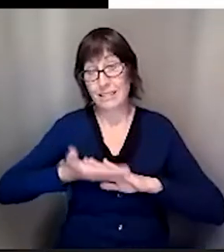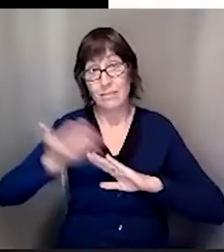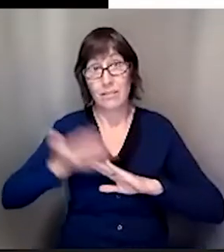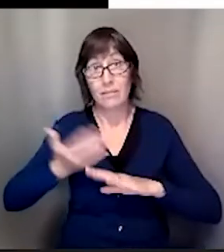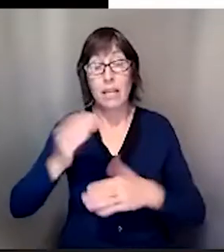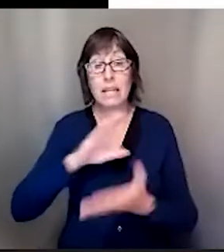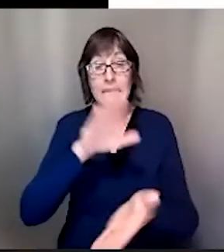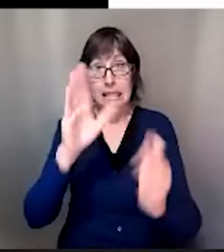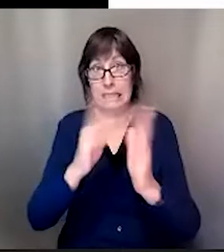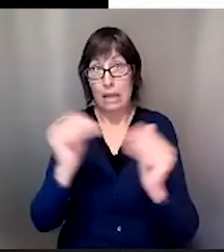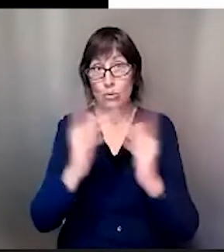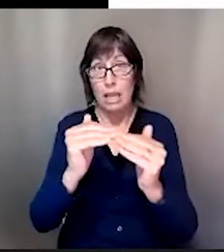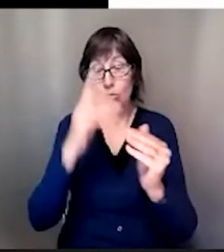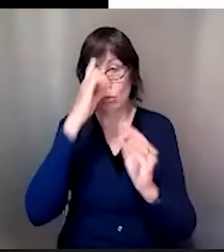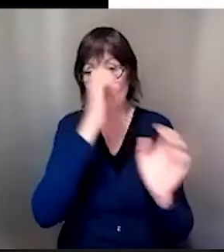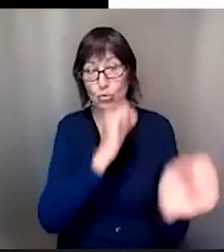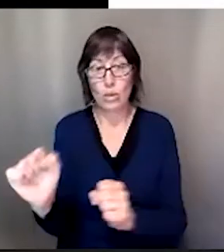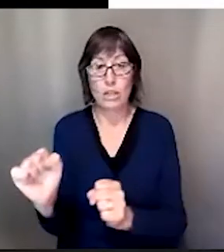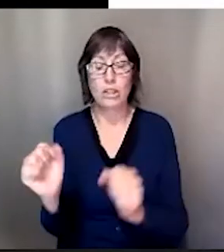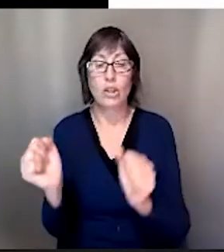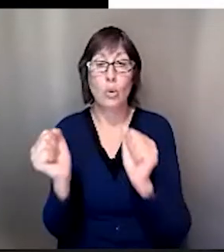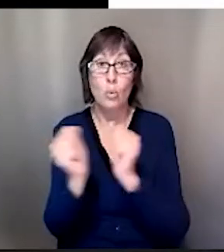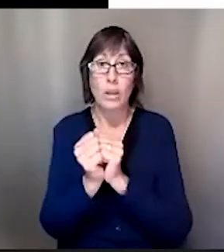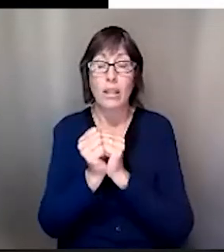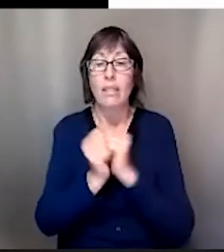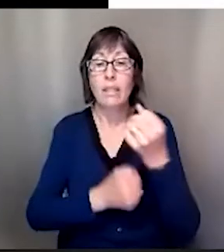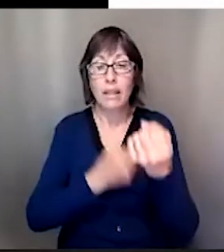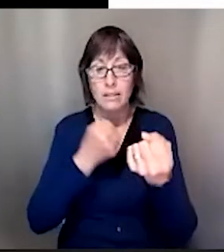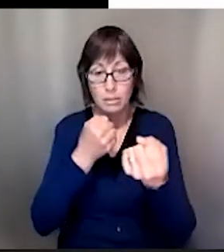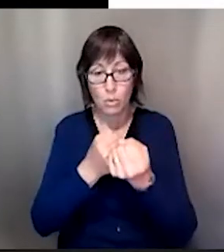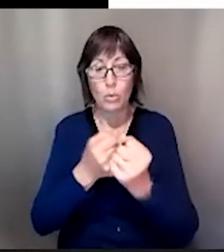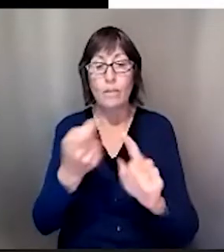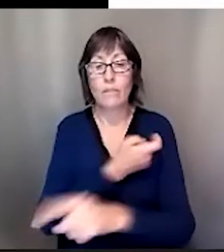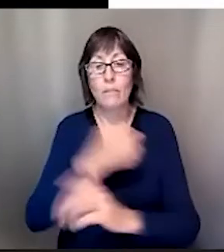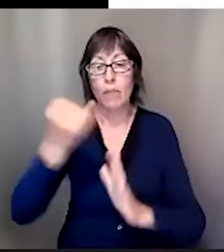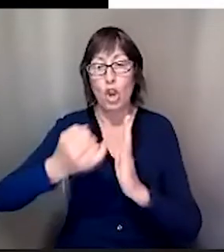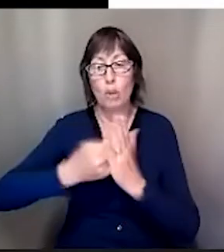assistance from The City’s Public Art Program. Since 2008, this program has provided local